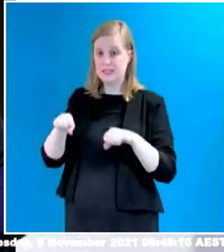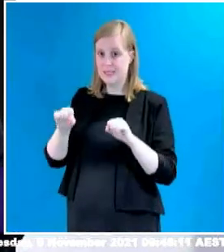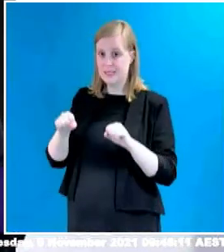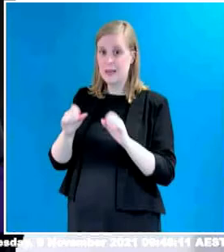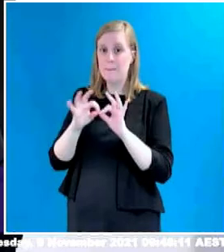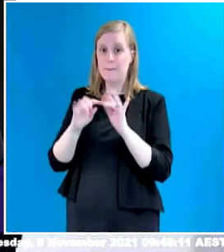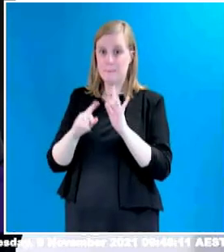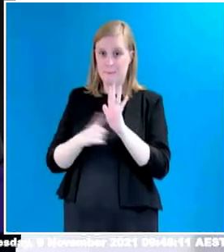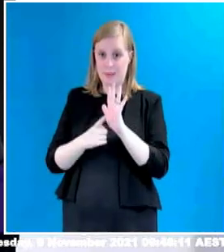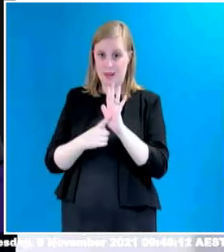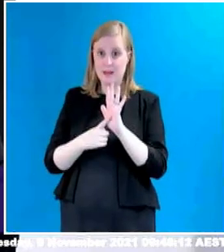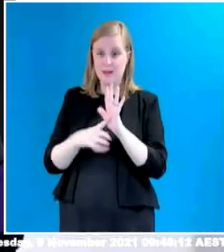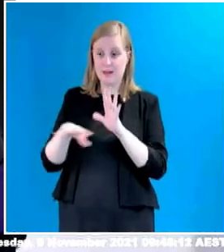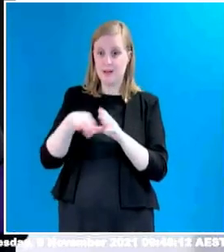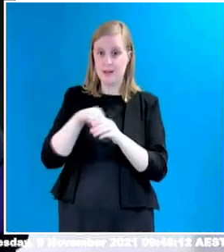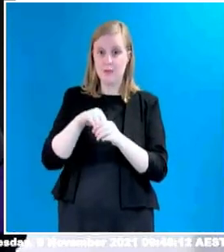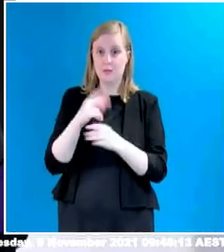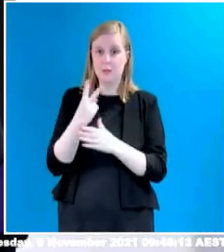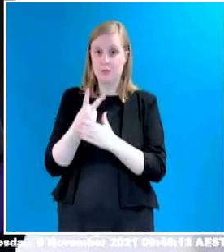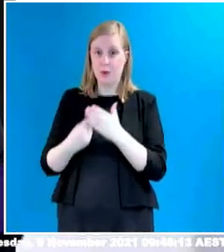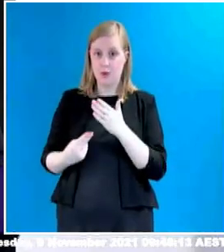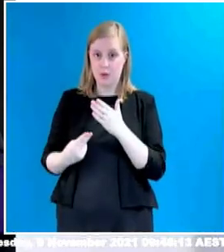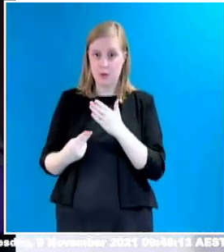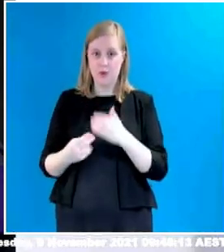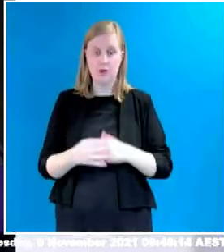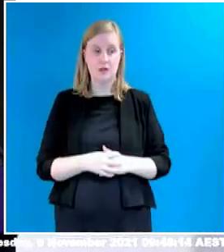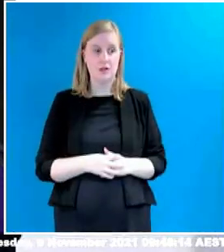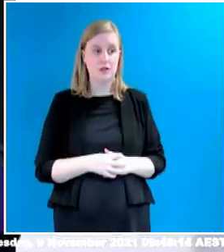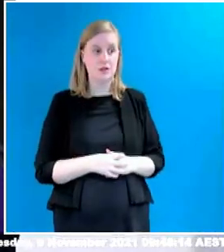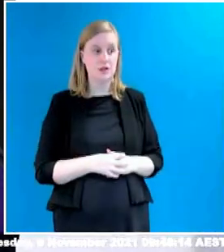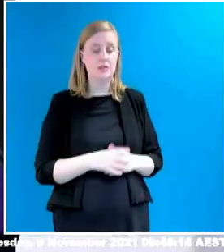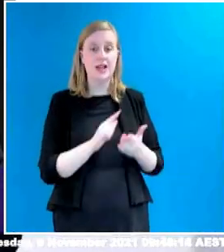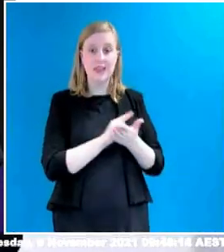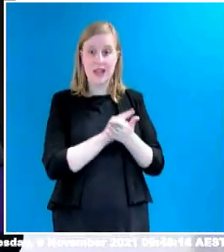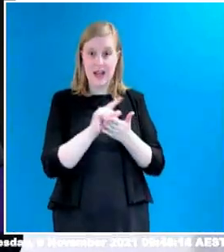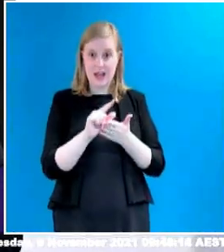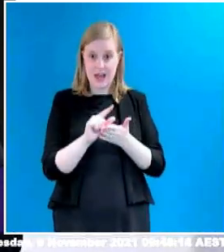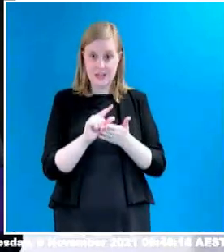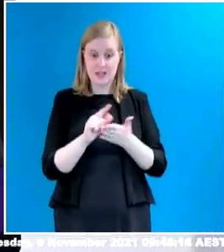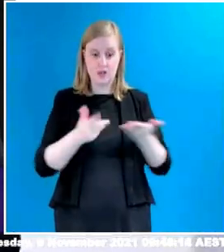When the consultative committee presented its report to